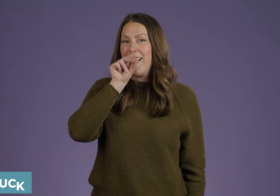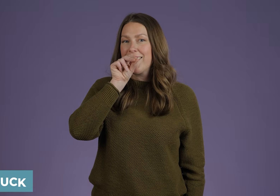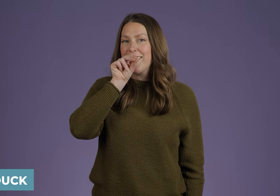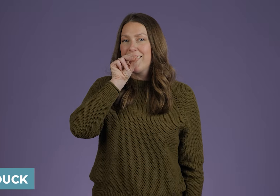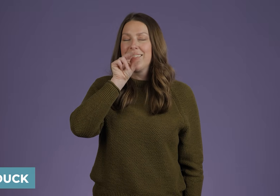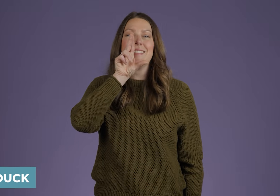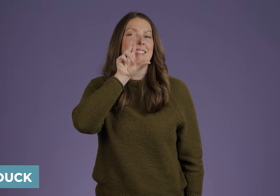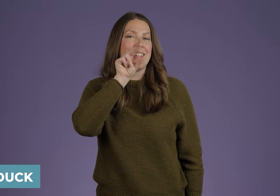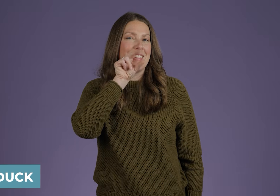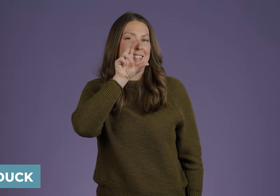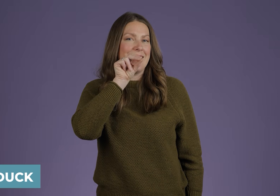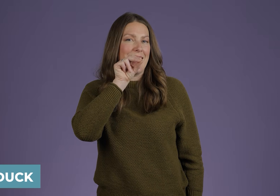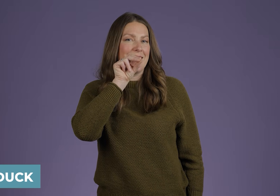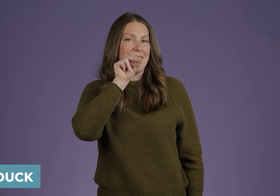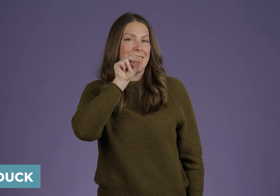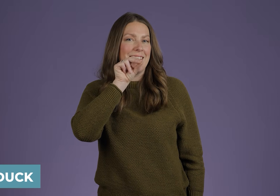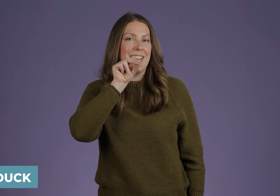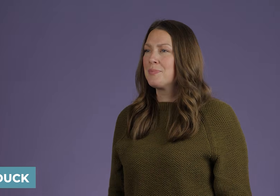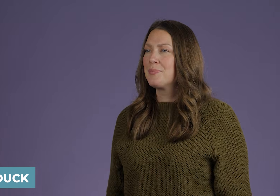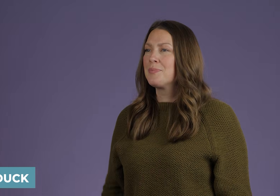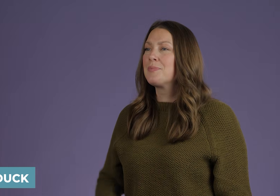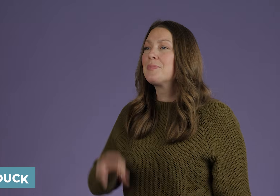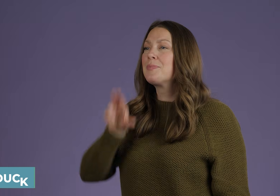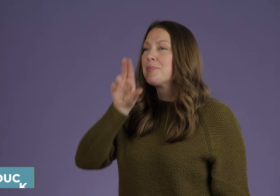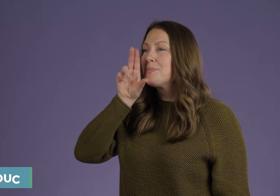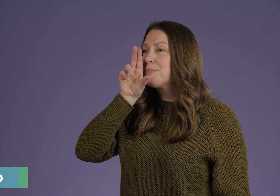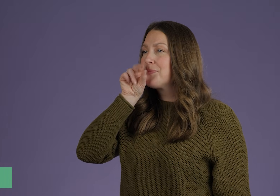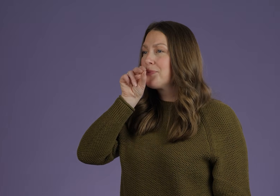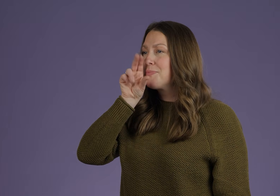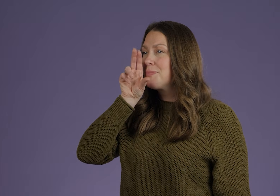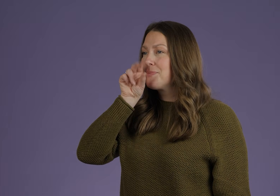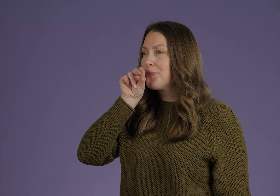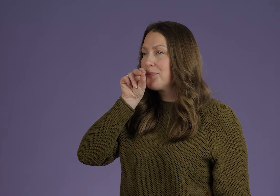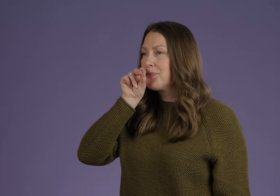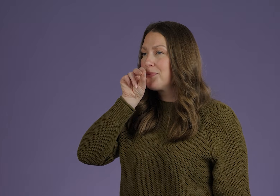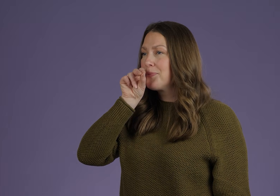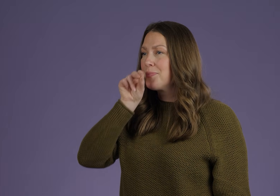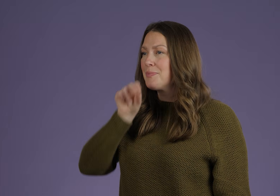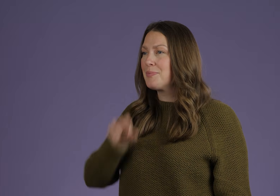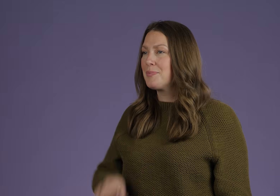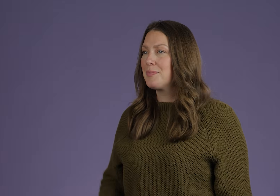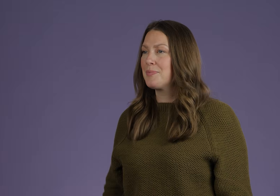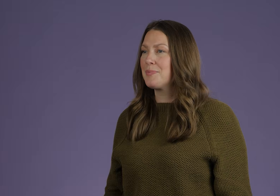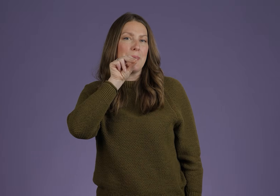Duck. Duck. You have your two fingers